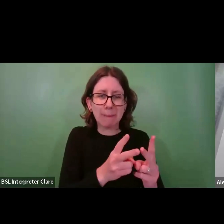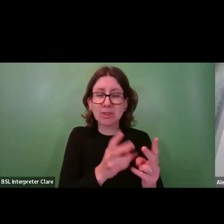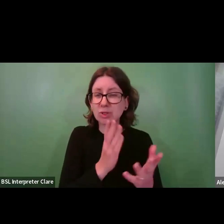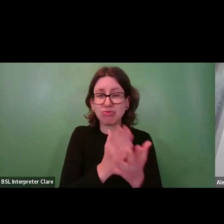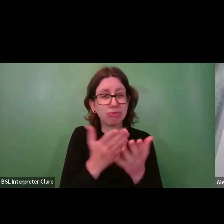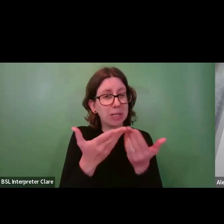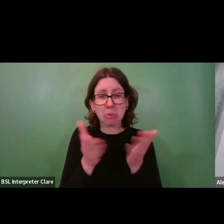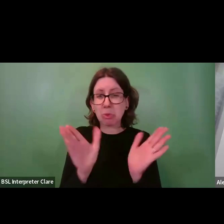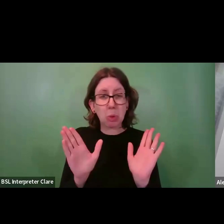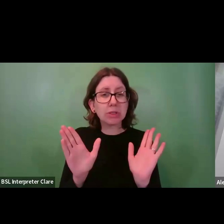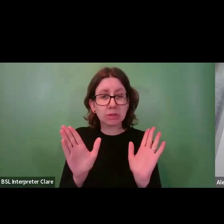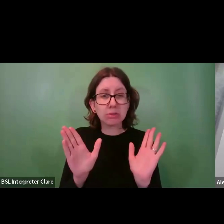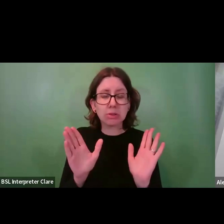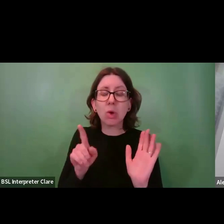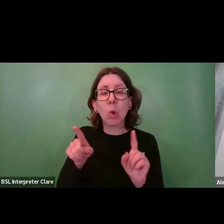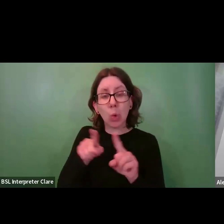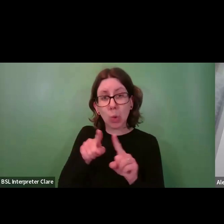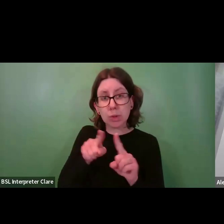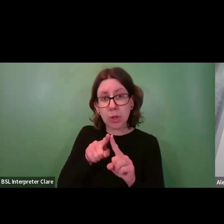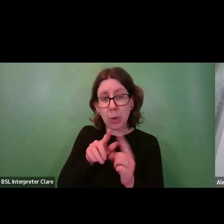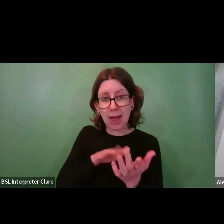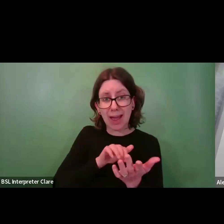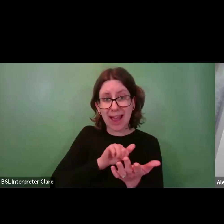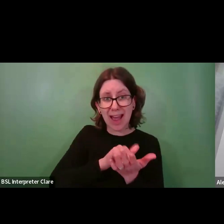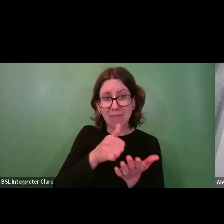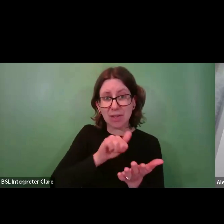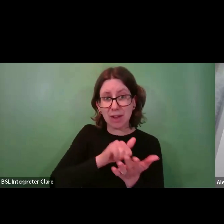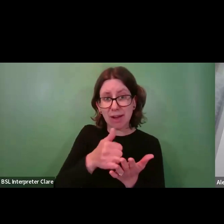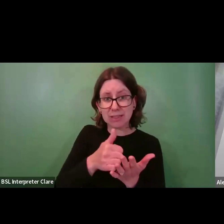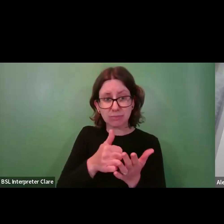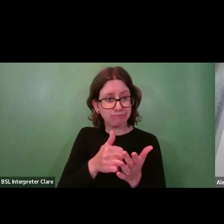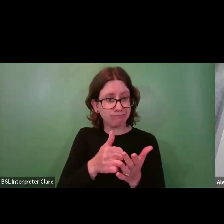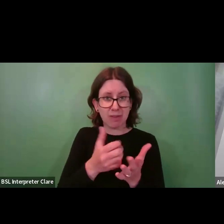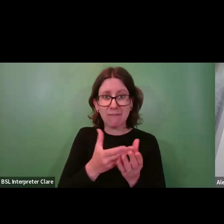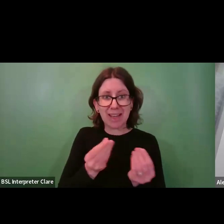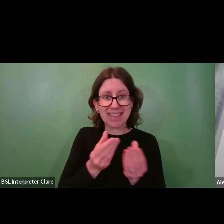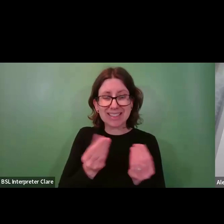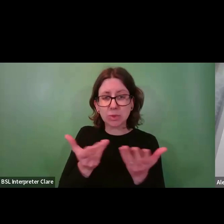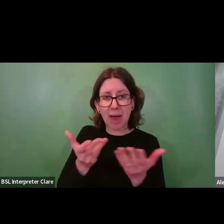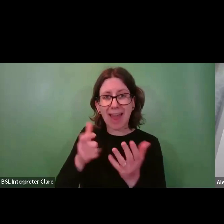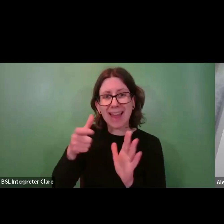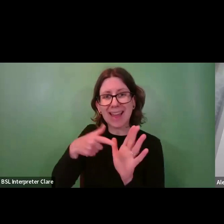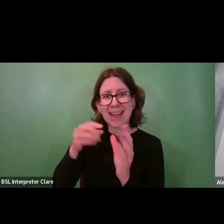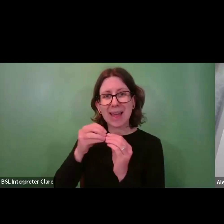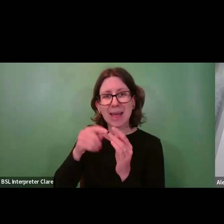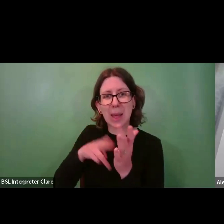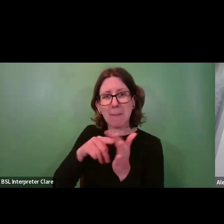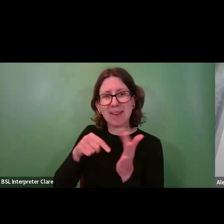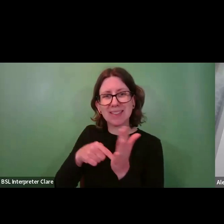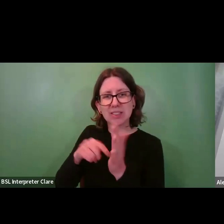We also advertise our vacancies on the website, the Cabinet Office website that was mentioned earlier.